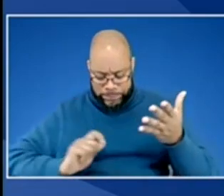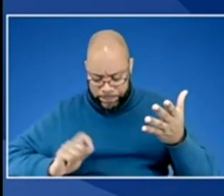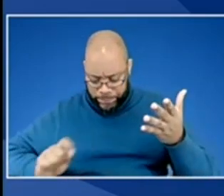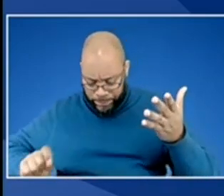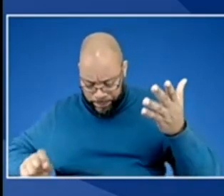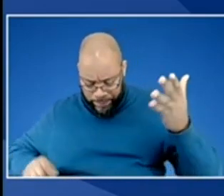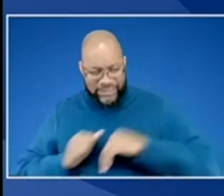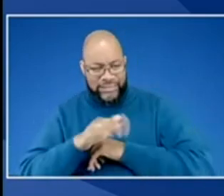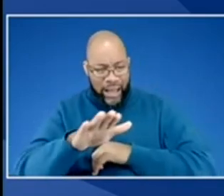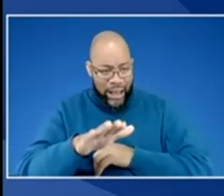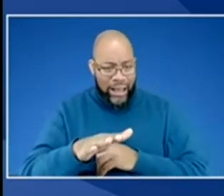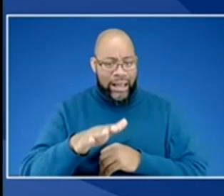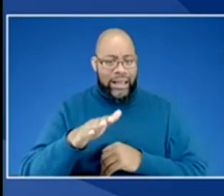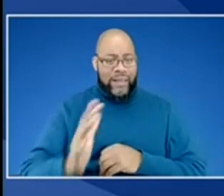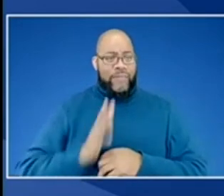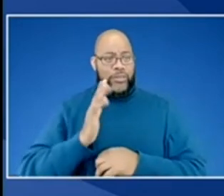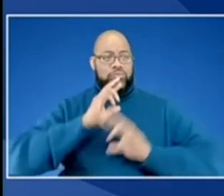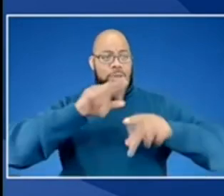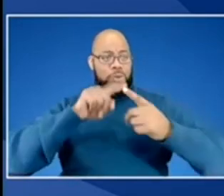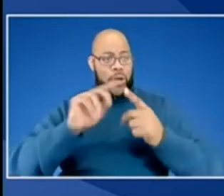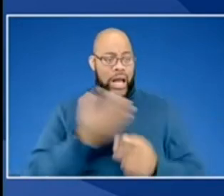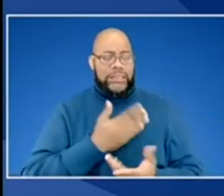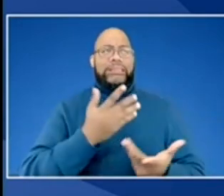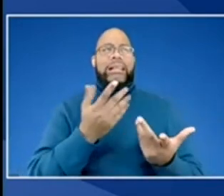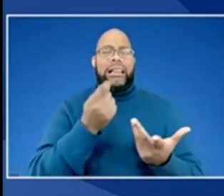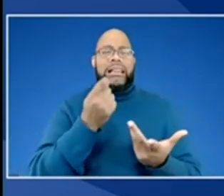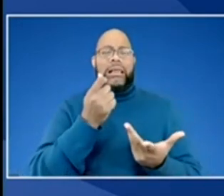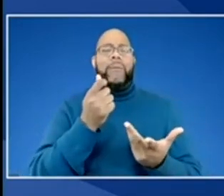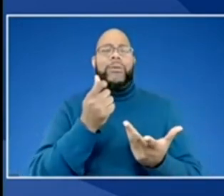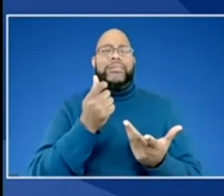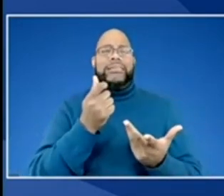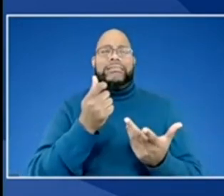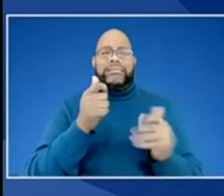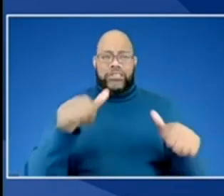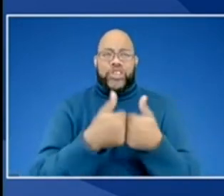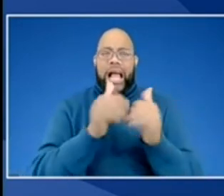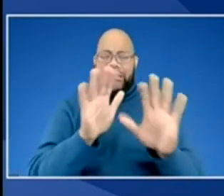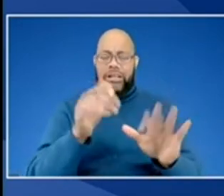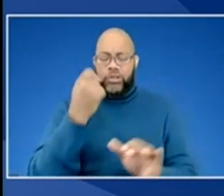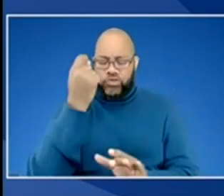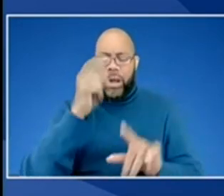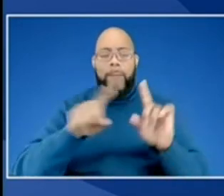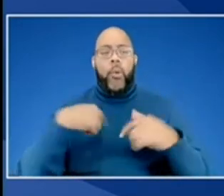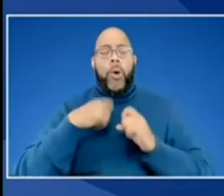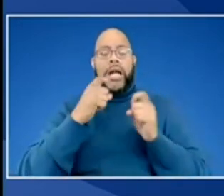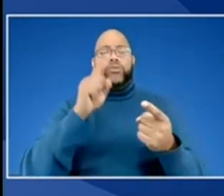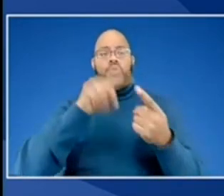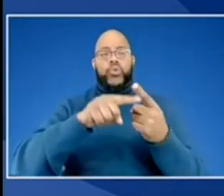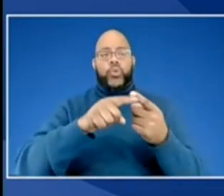in official response to us is a little aggressive timeline, but we are giving you until Tuesday the 14th.